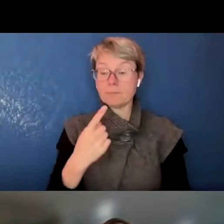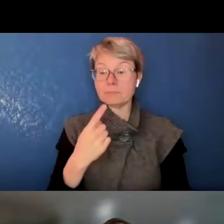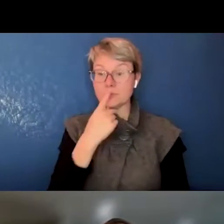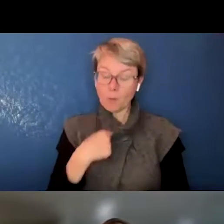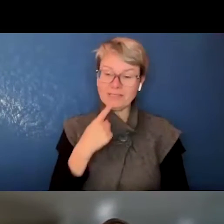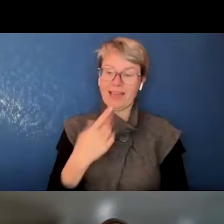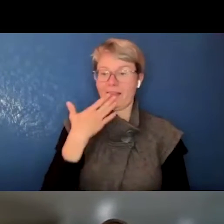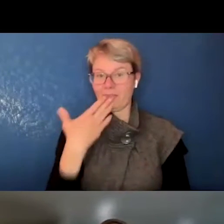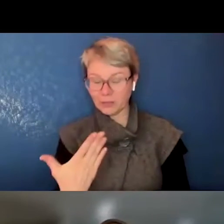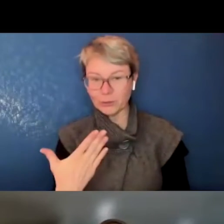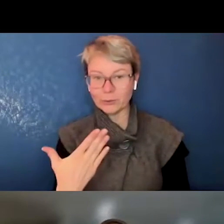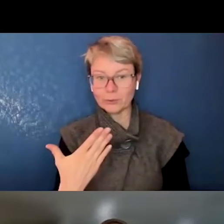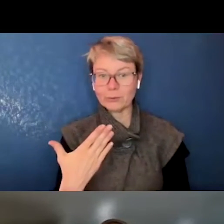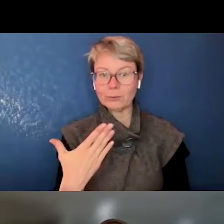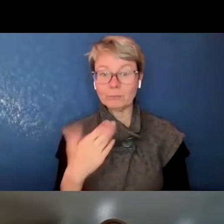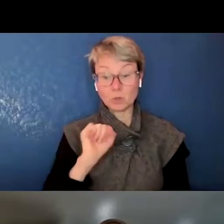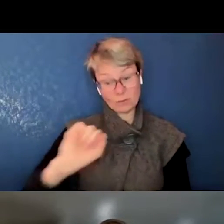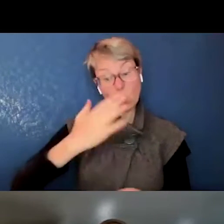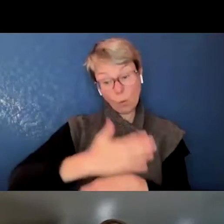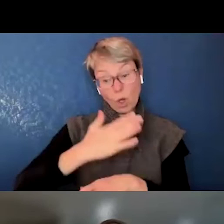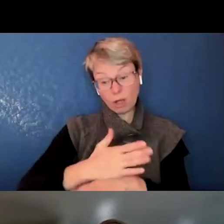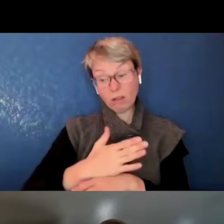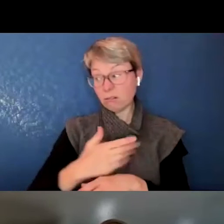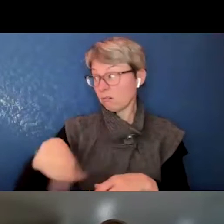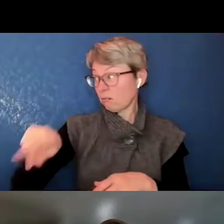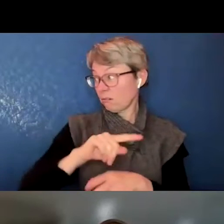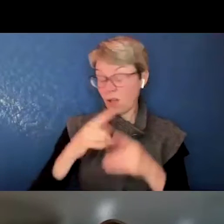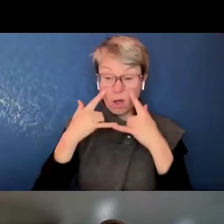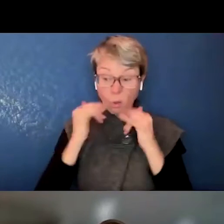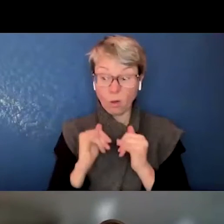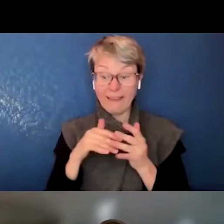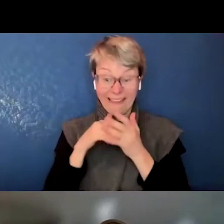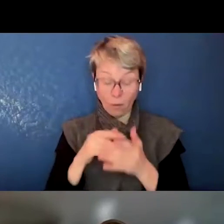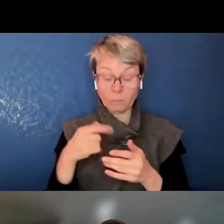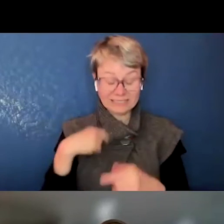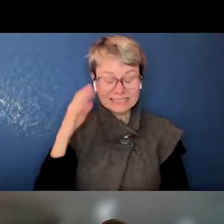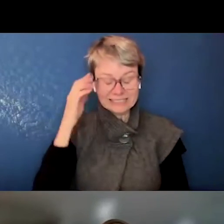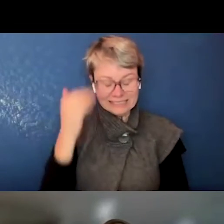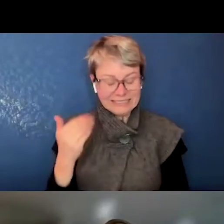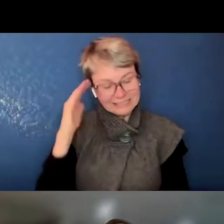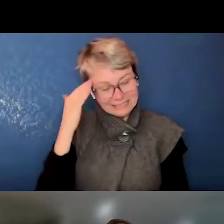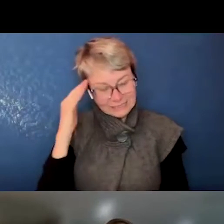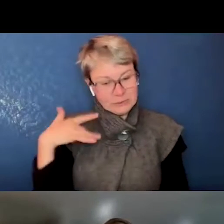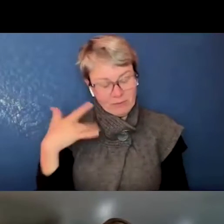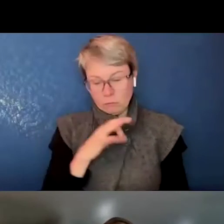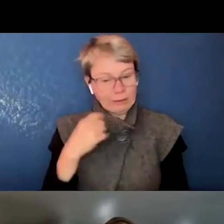able to hold on because of the work that you guys did so that was really special amazing thank you